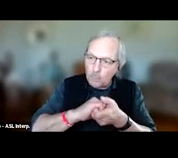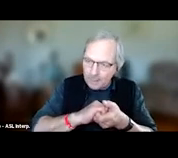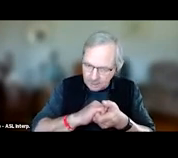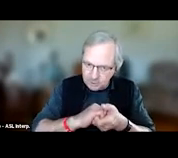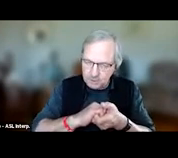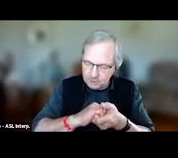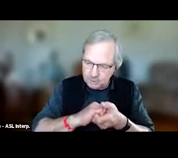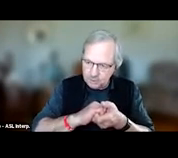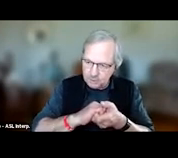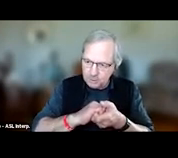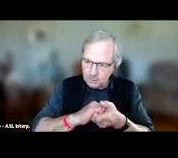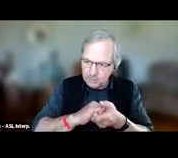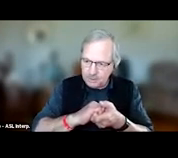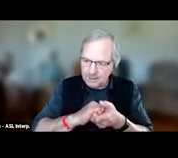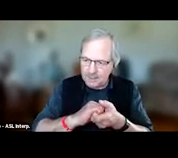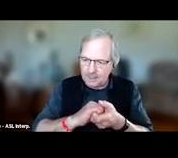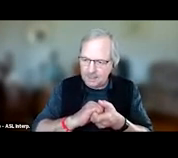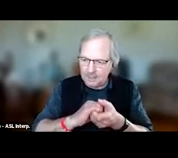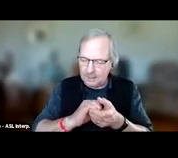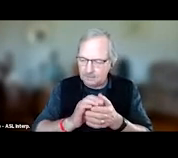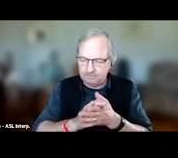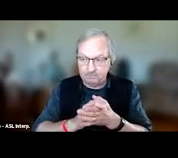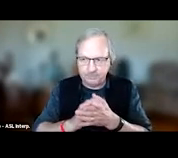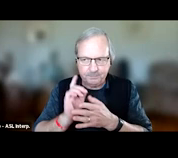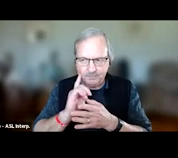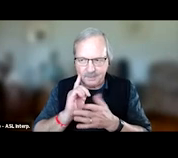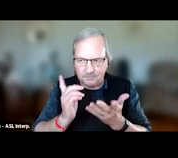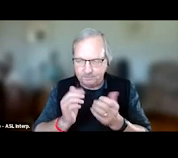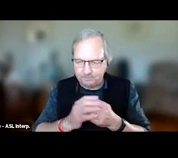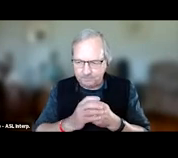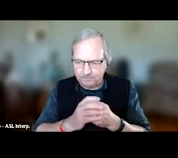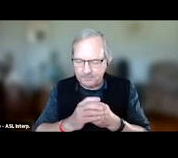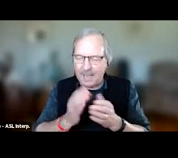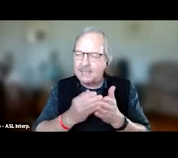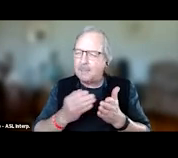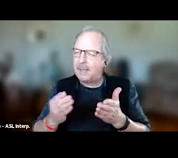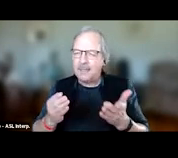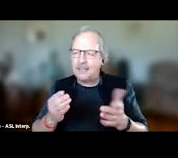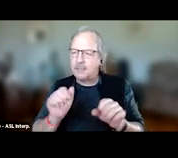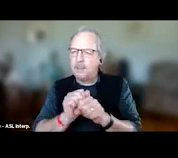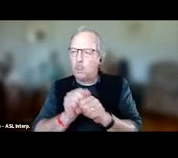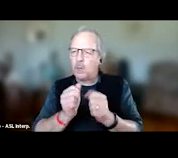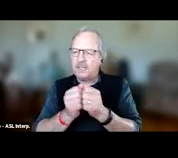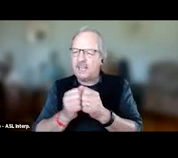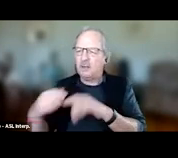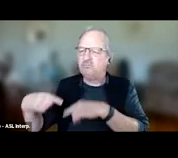with our security and our DS and these are some things that have come out of working together over time.